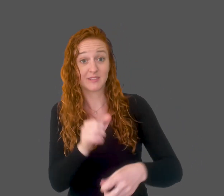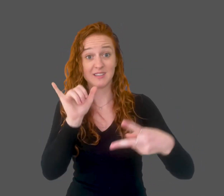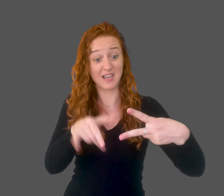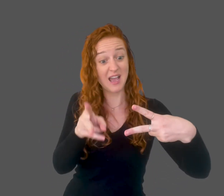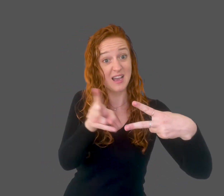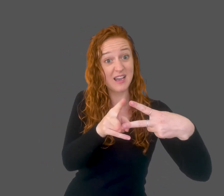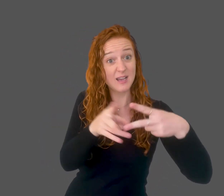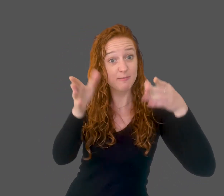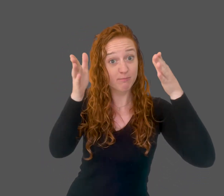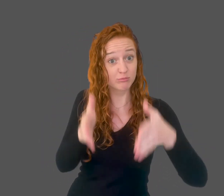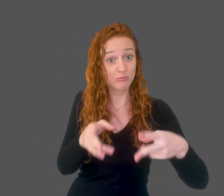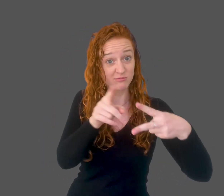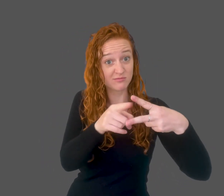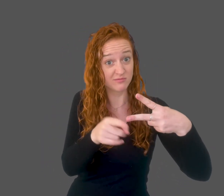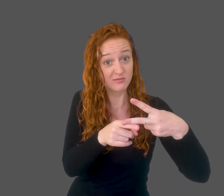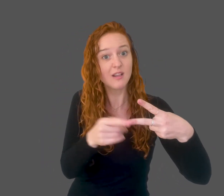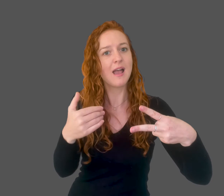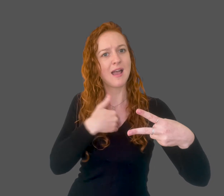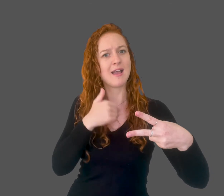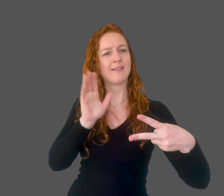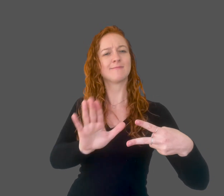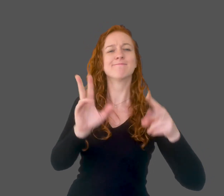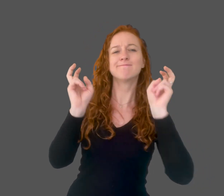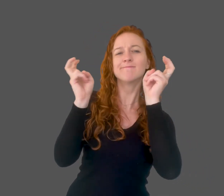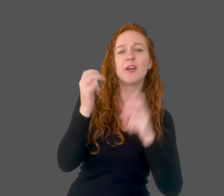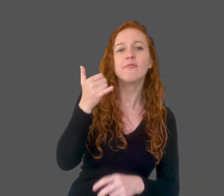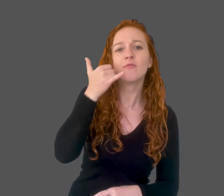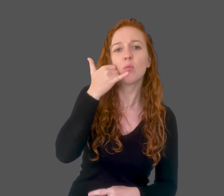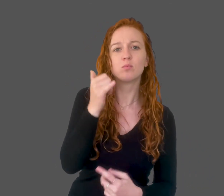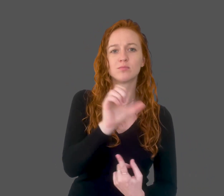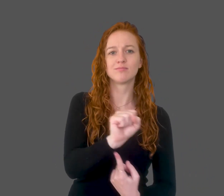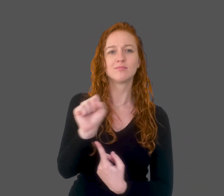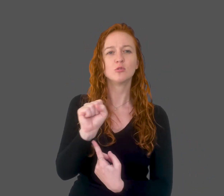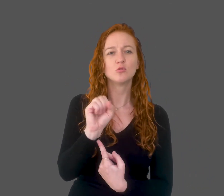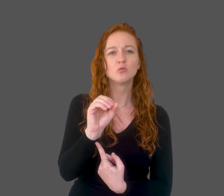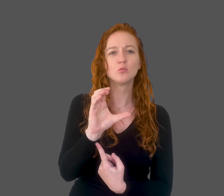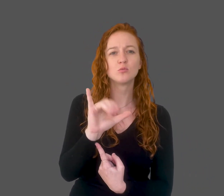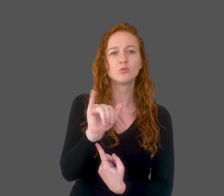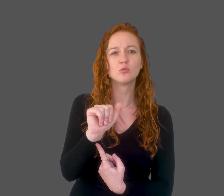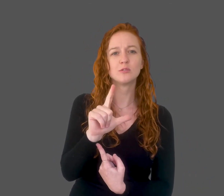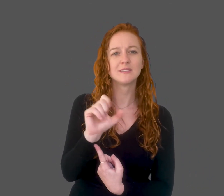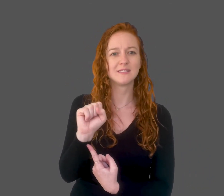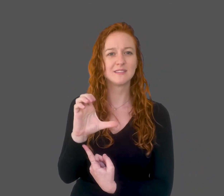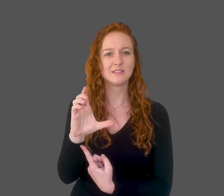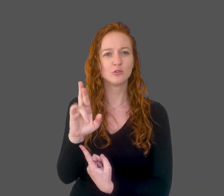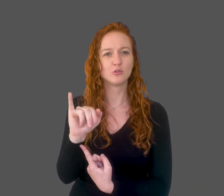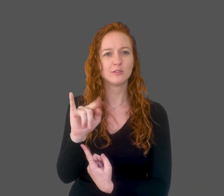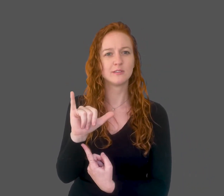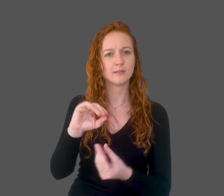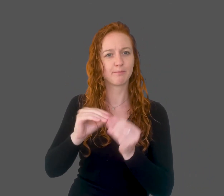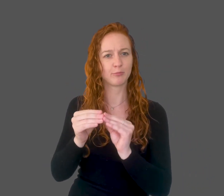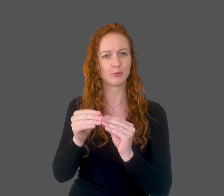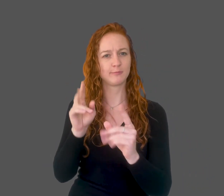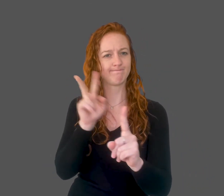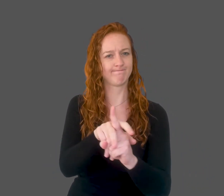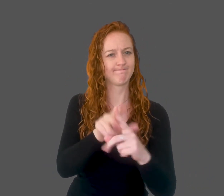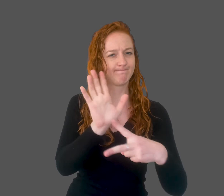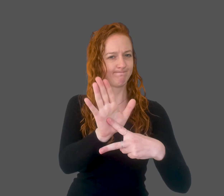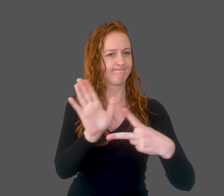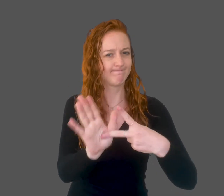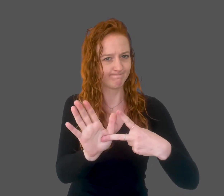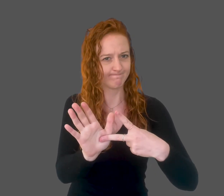Basically each person has their own identifier -- a “phone social security number."